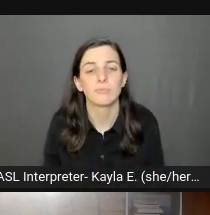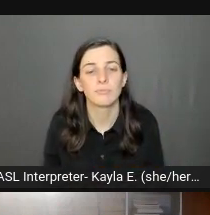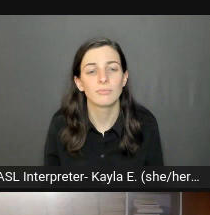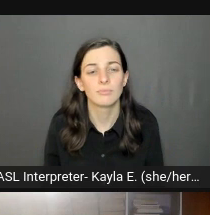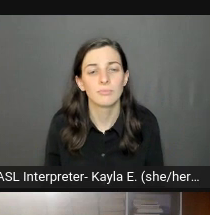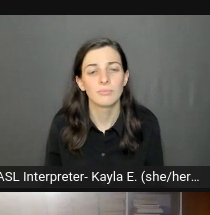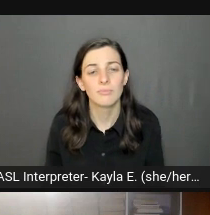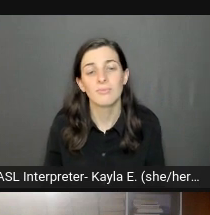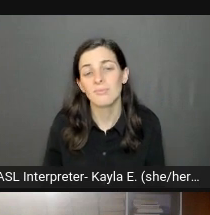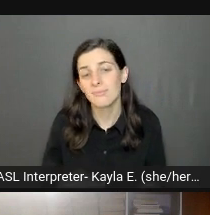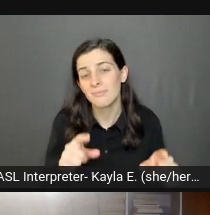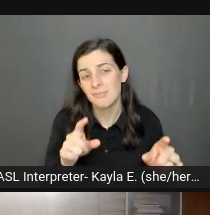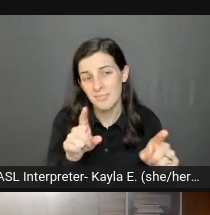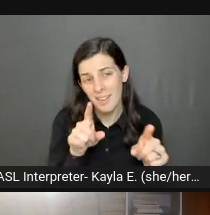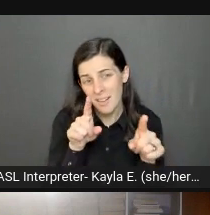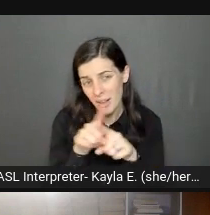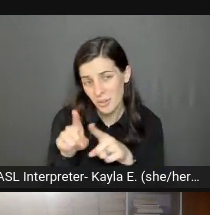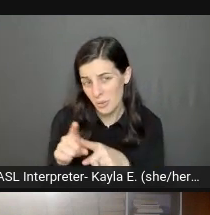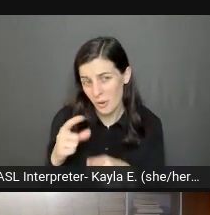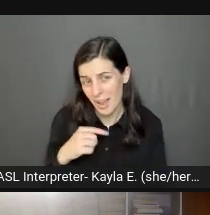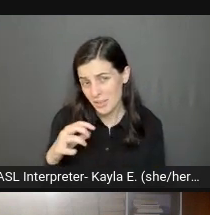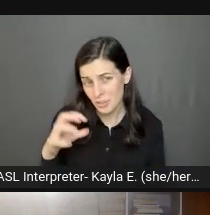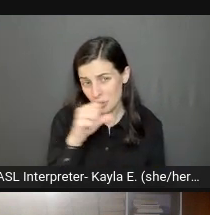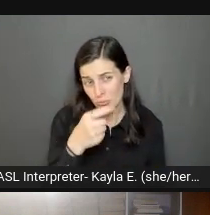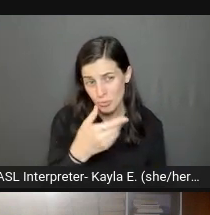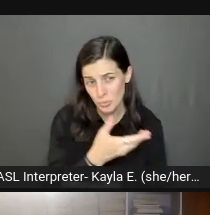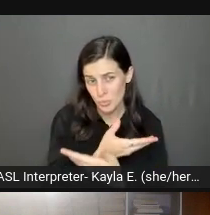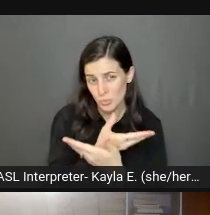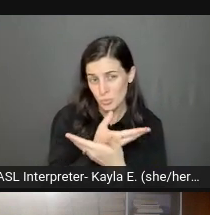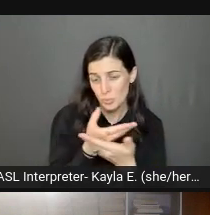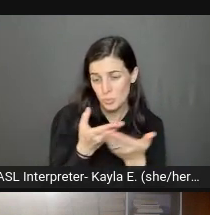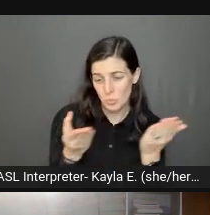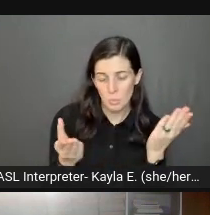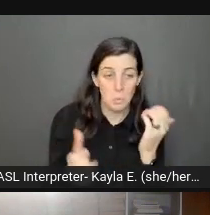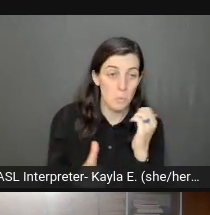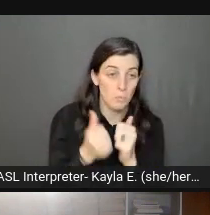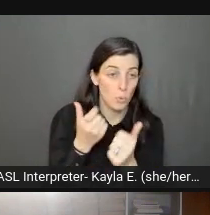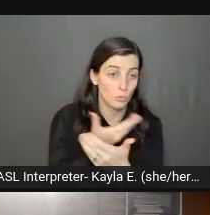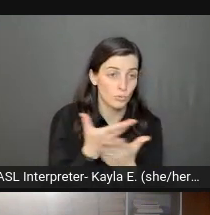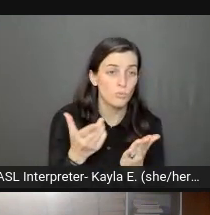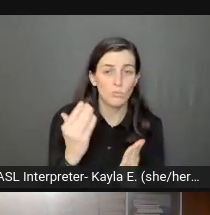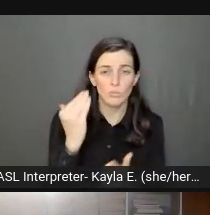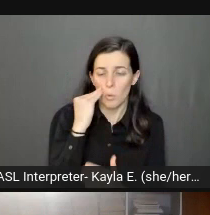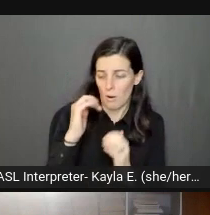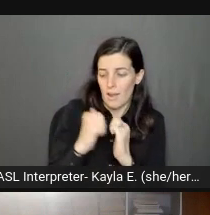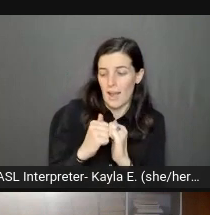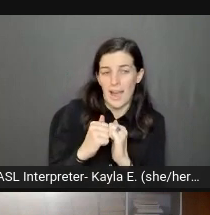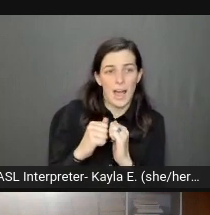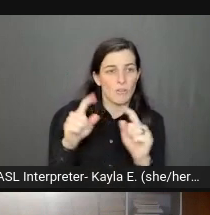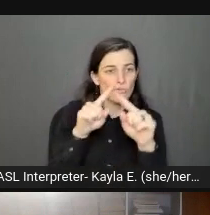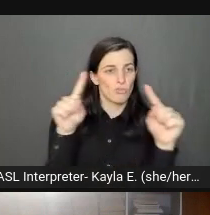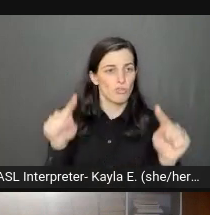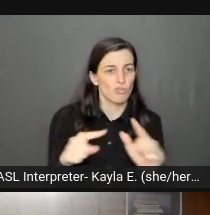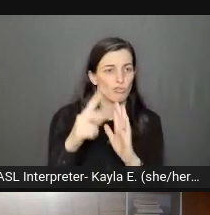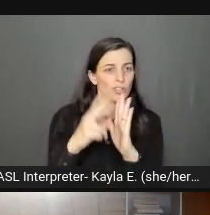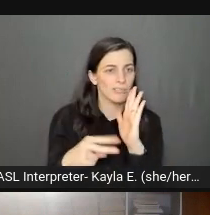I also assume that most of you understand how does the screen work and how do blind people use computer,